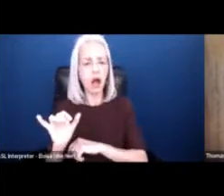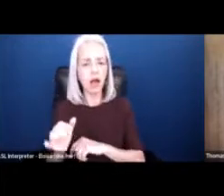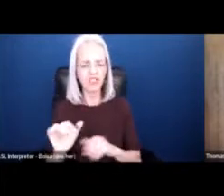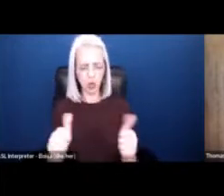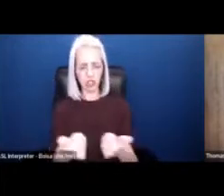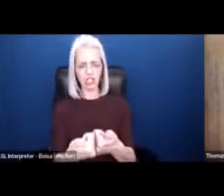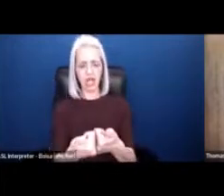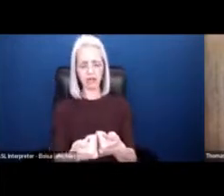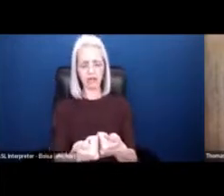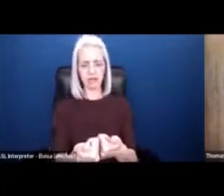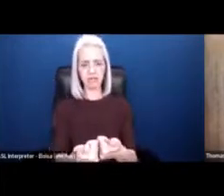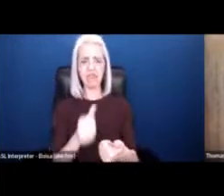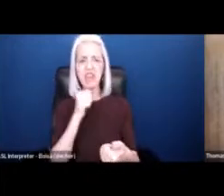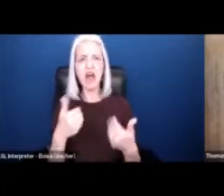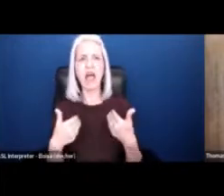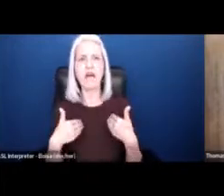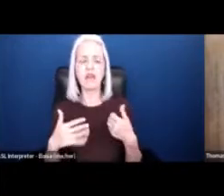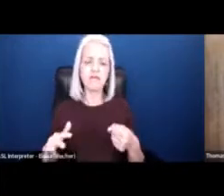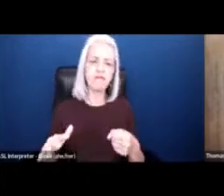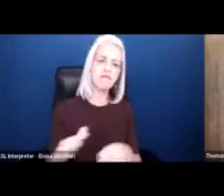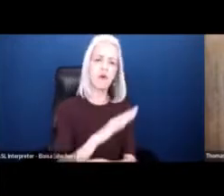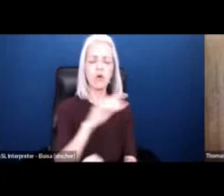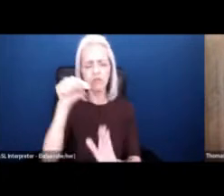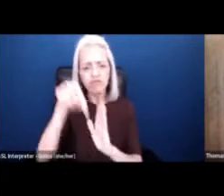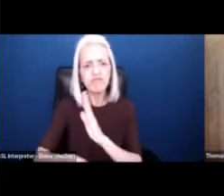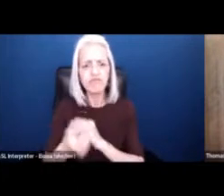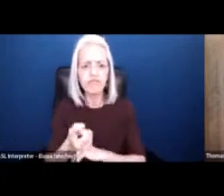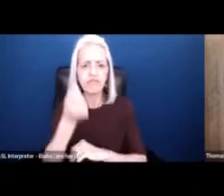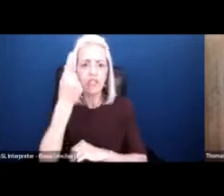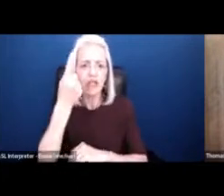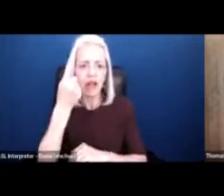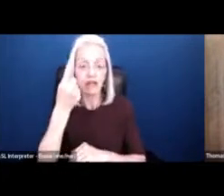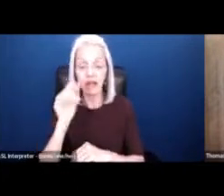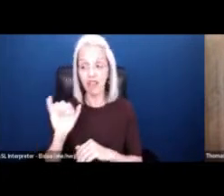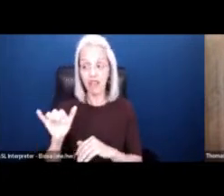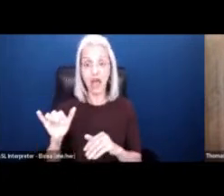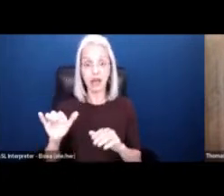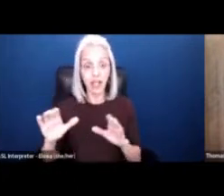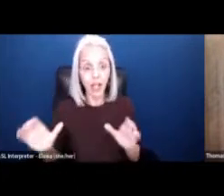enough understanding, which was encouraged, you know, through this partnership with the